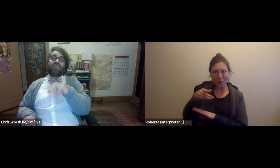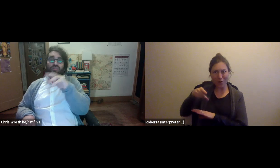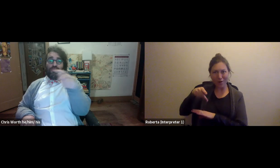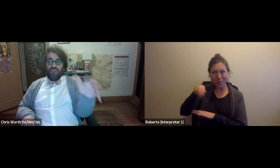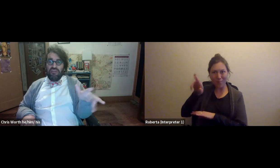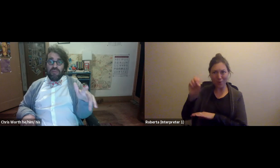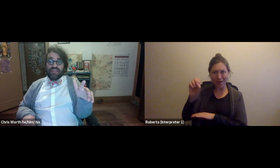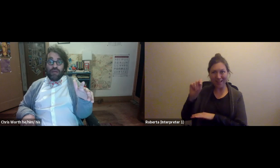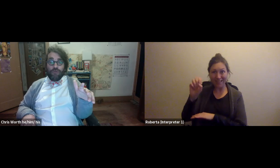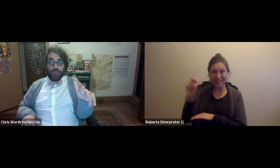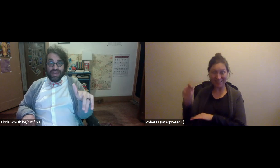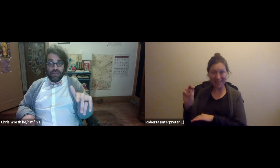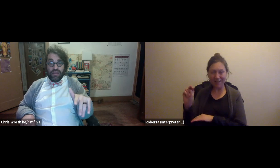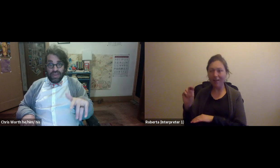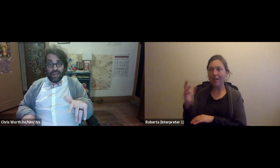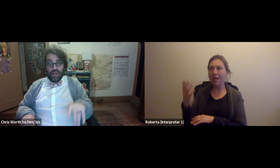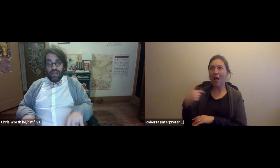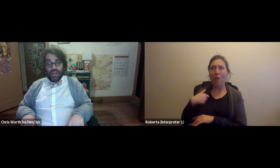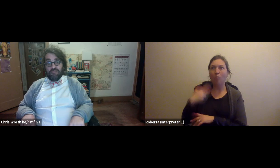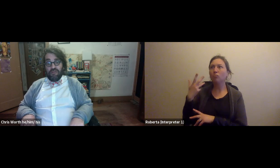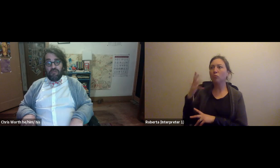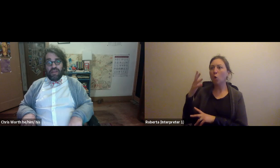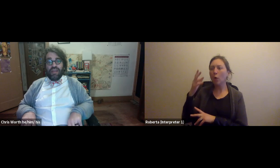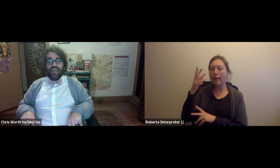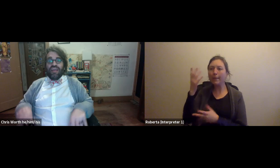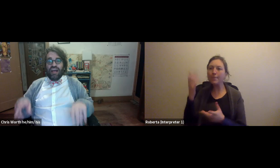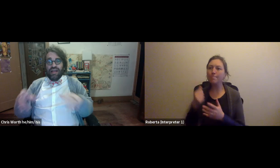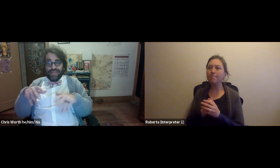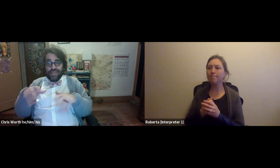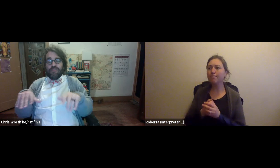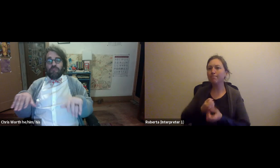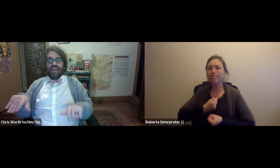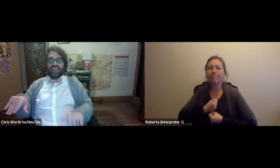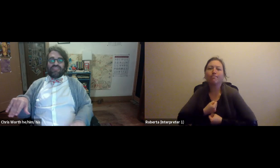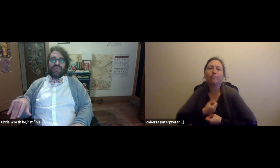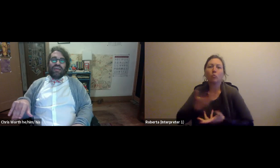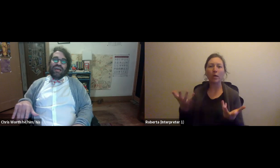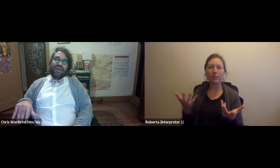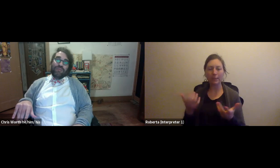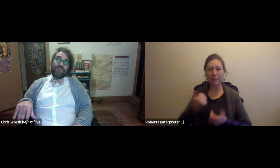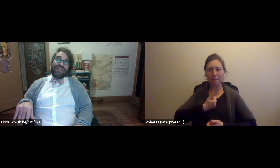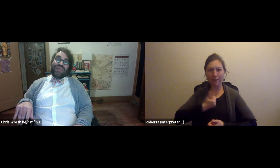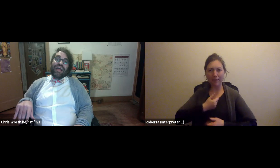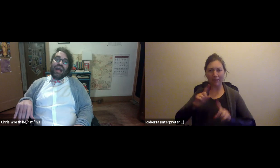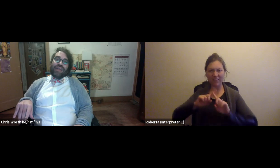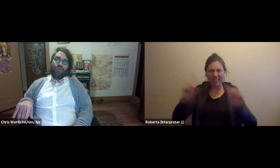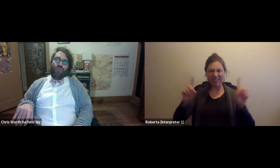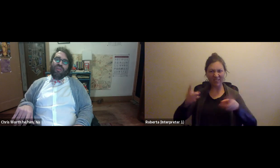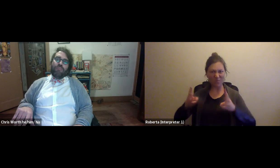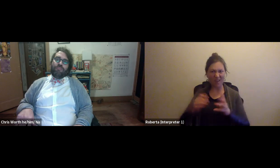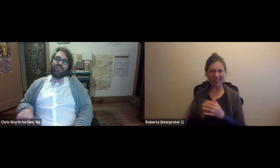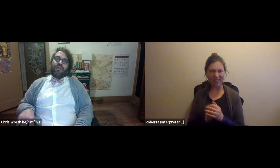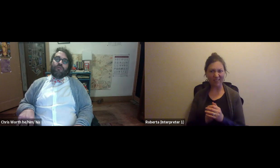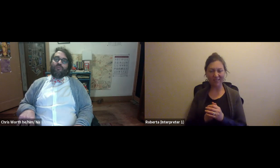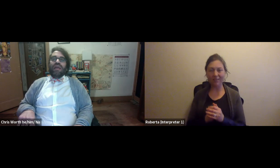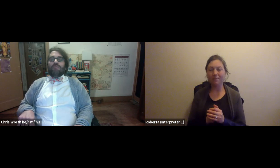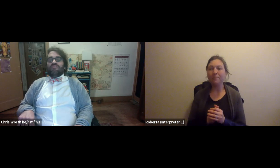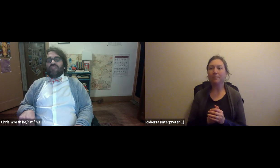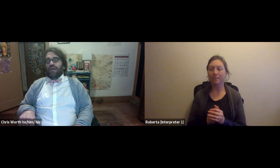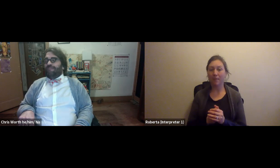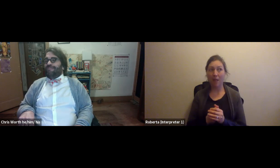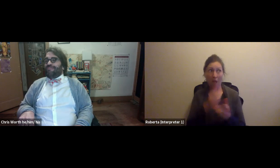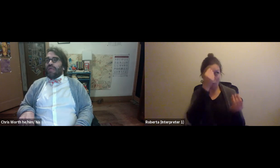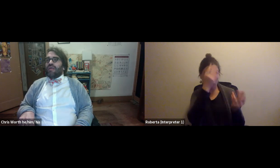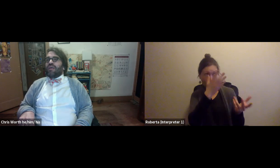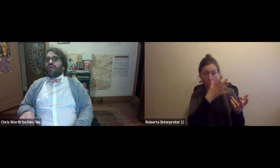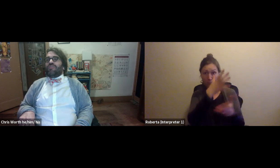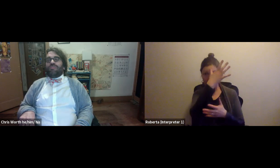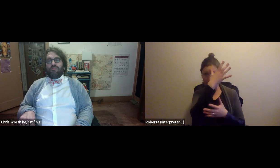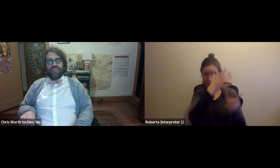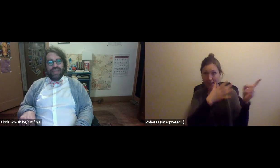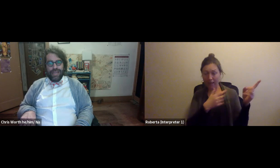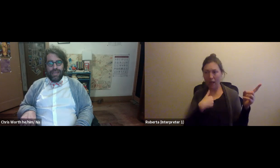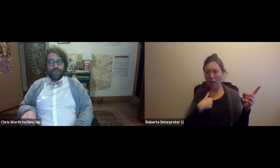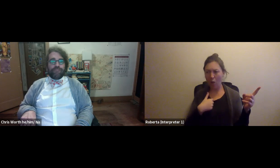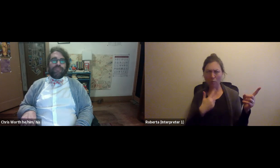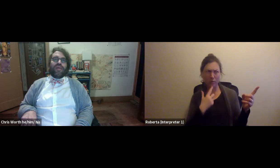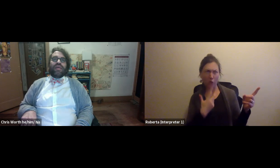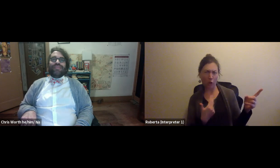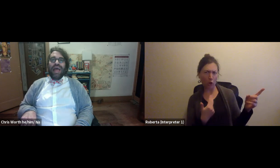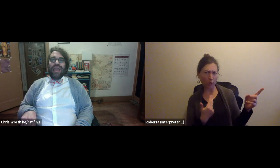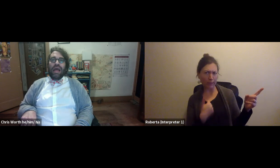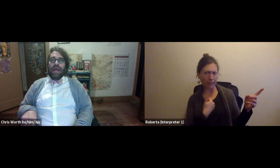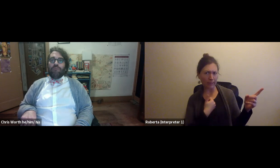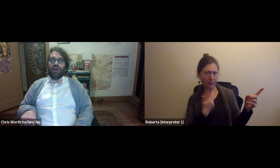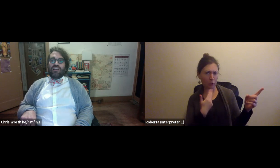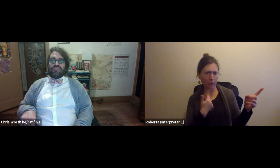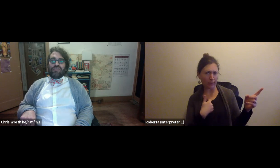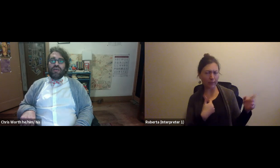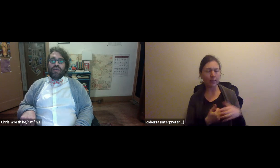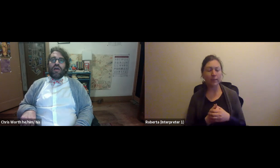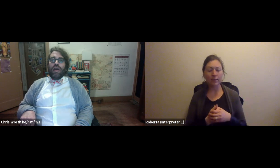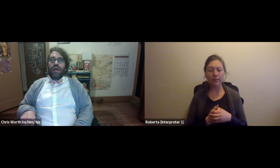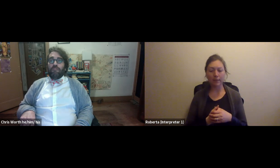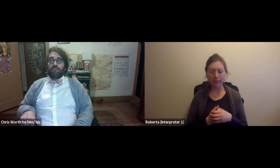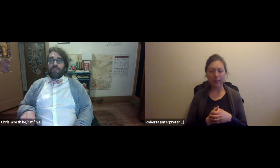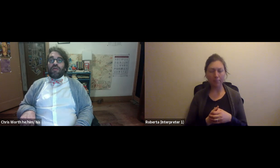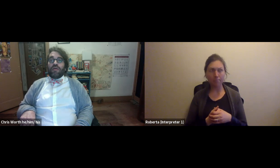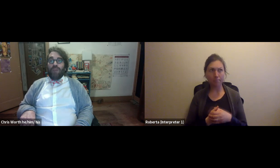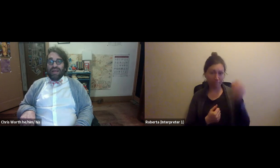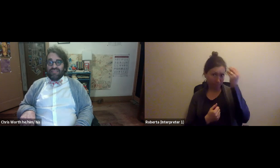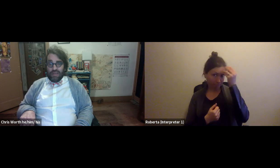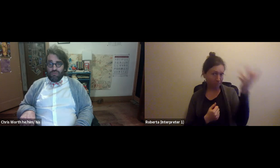expressing myself already in very different ways. I told him when I was 13 that I was bisexual.